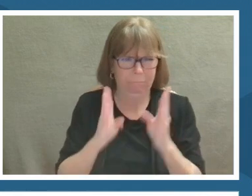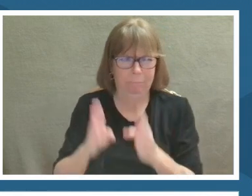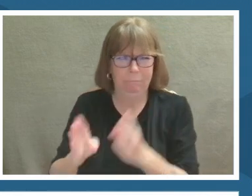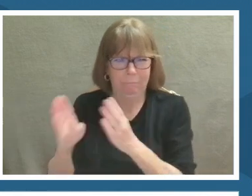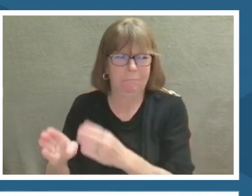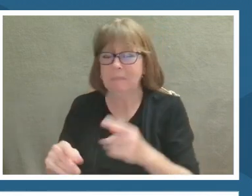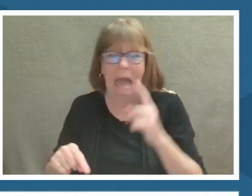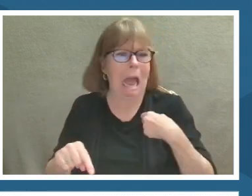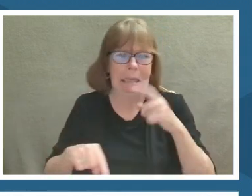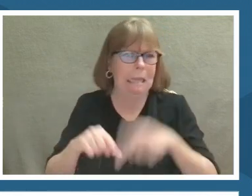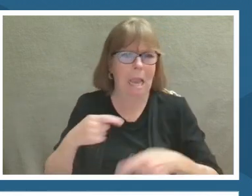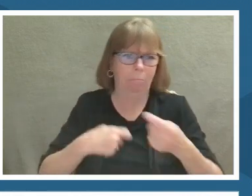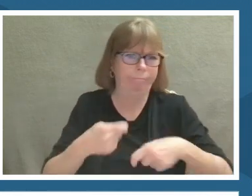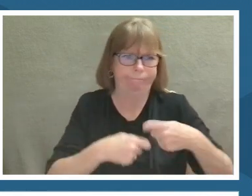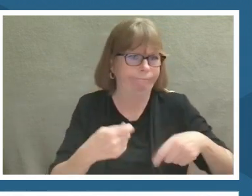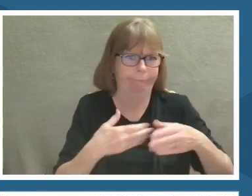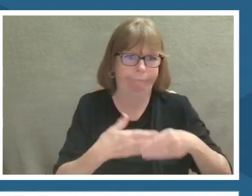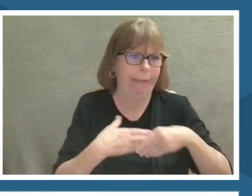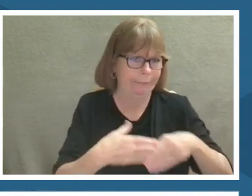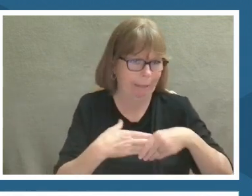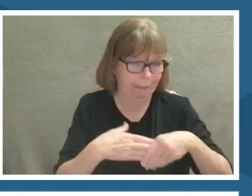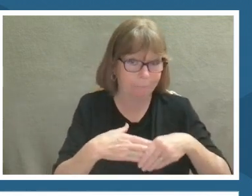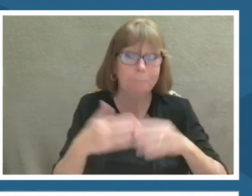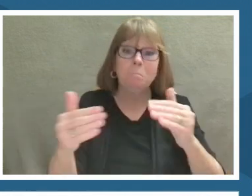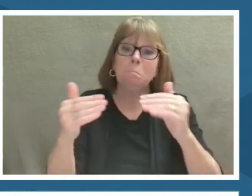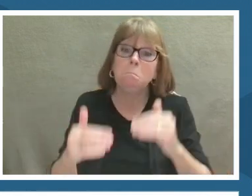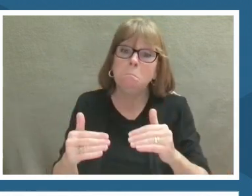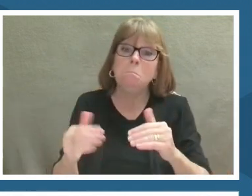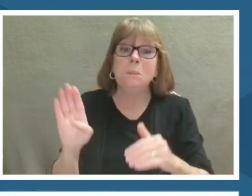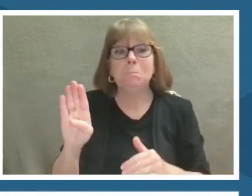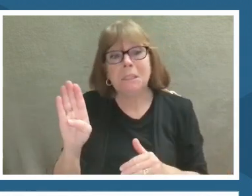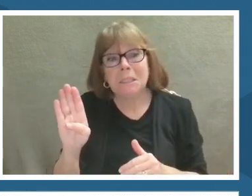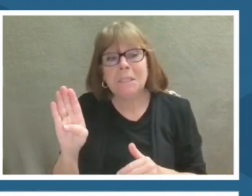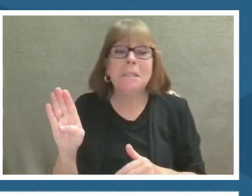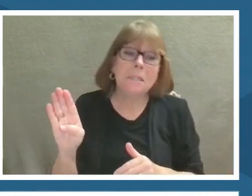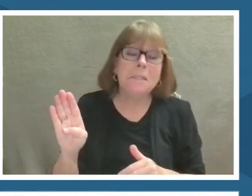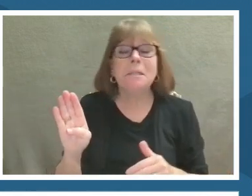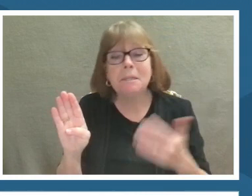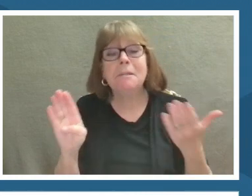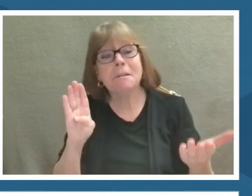b would be sometimes perhaps at the end